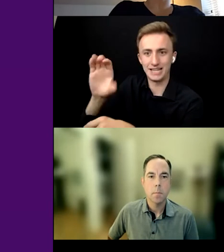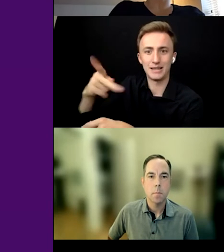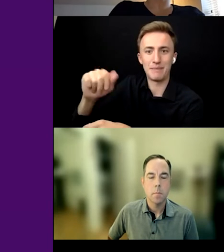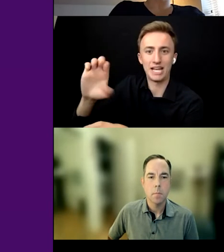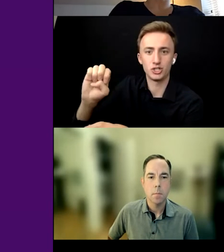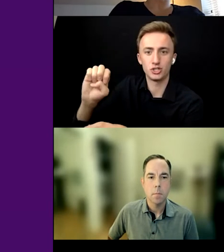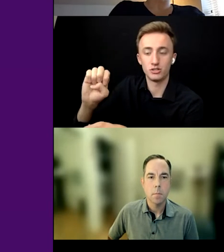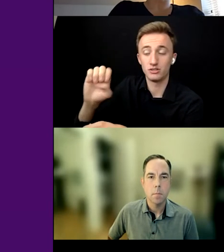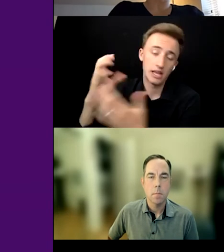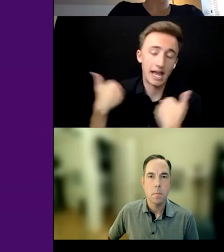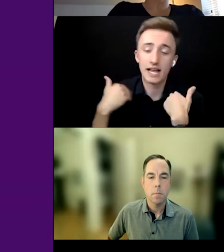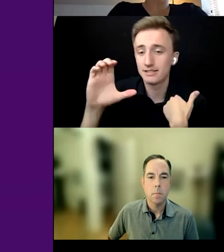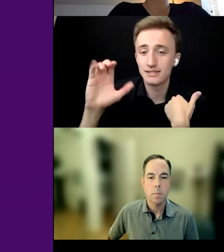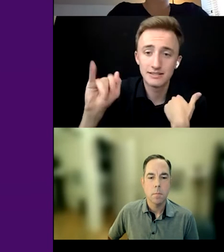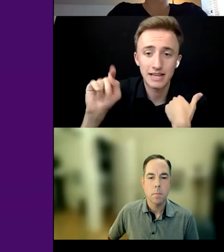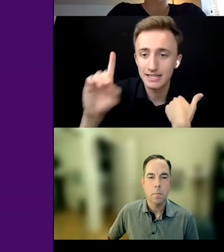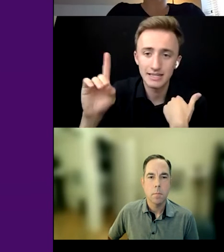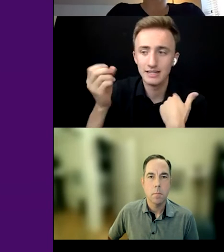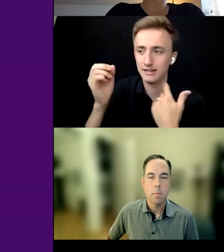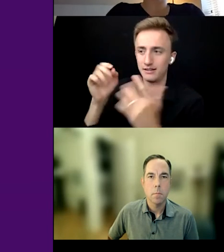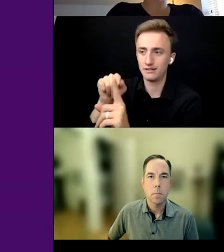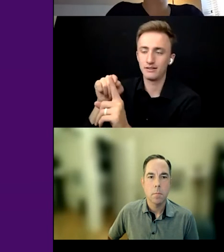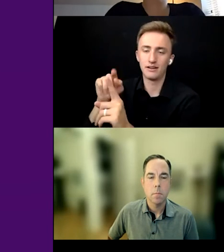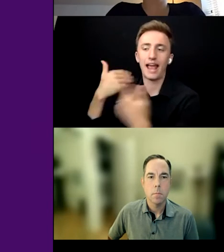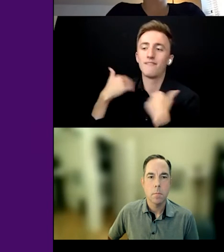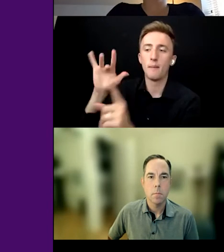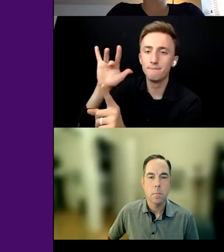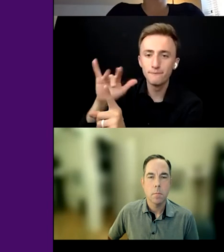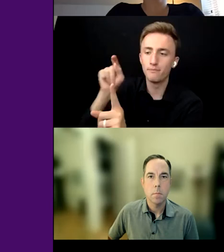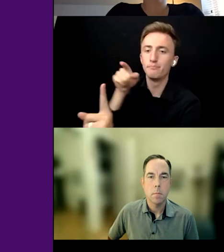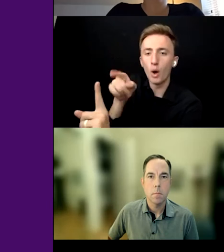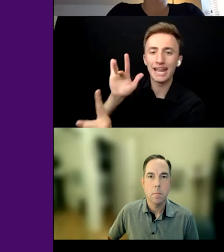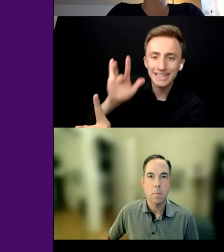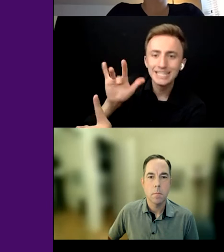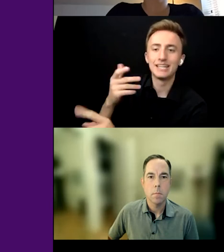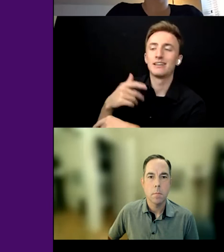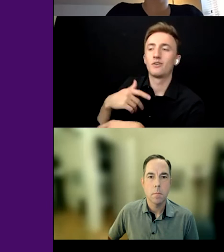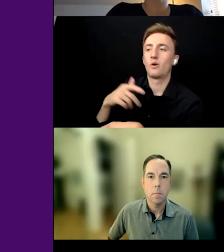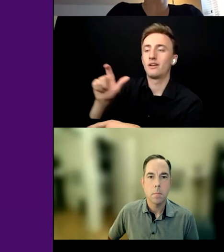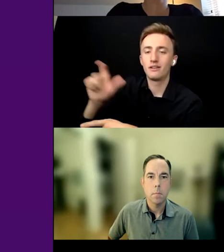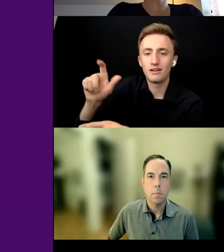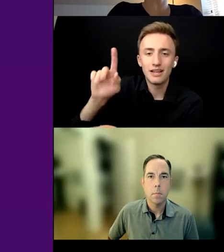and when do the pointing type or have an key press means of navigating, in other words not using a